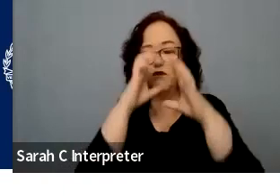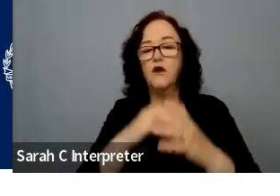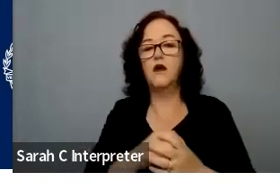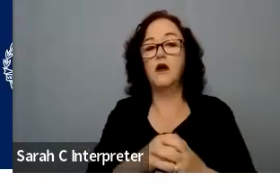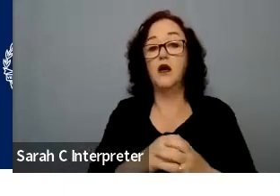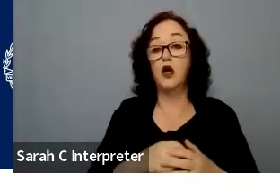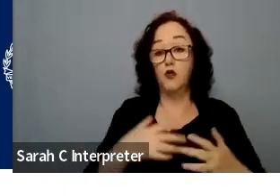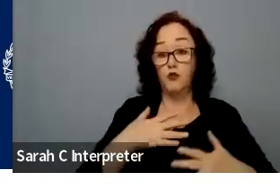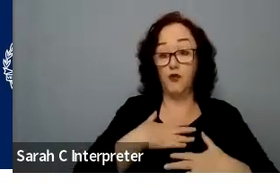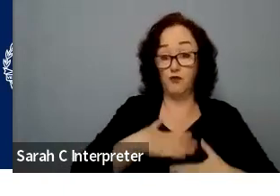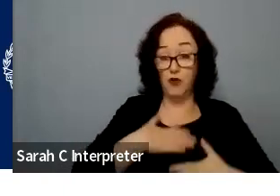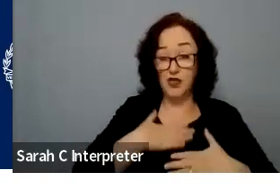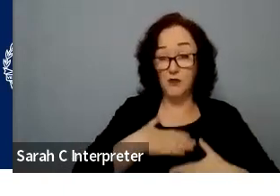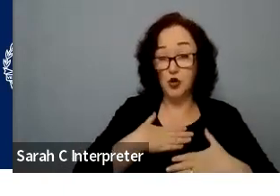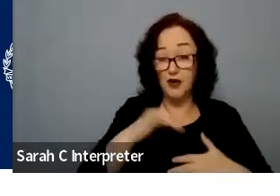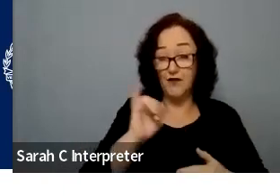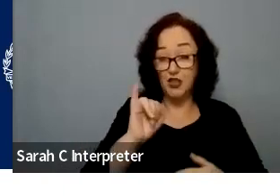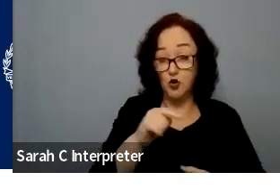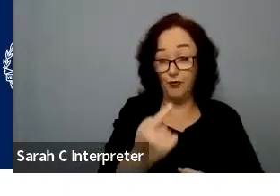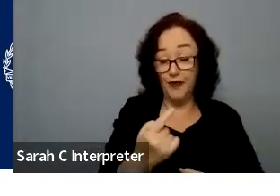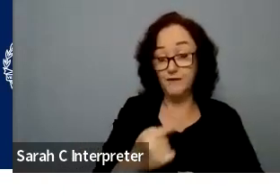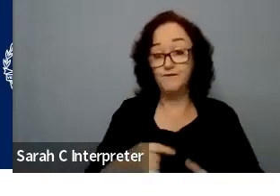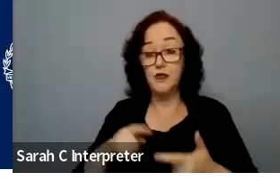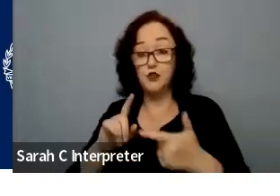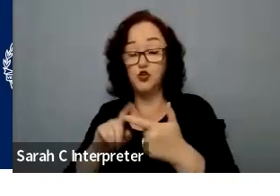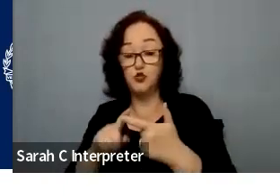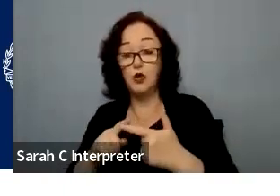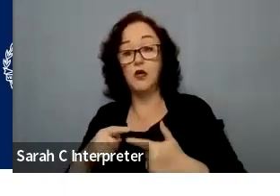second one was somebody with a respiratory infection and a physical disability,